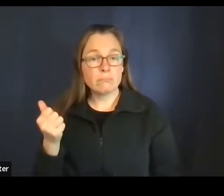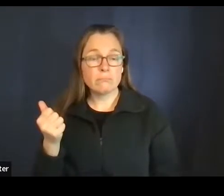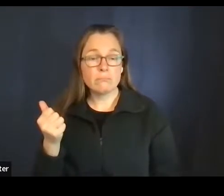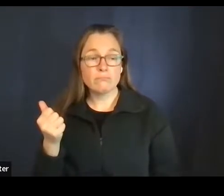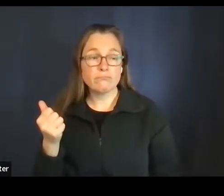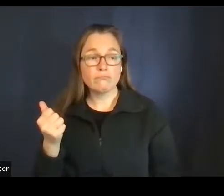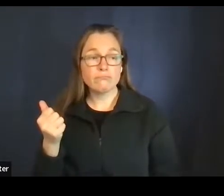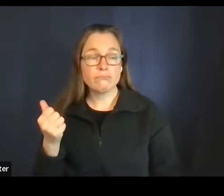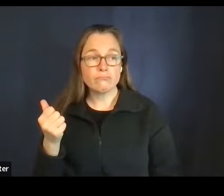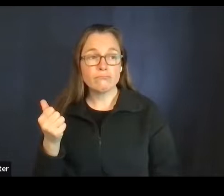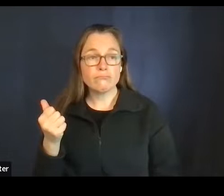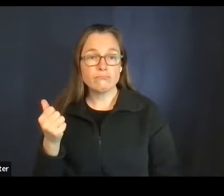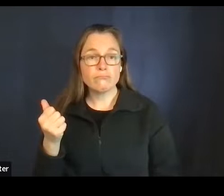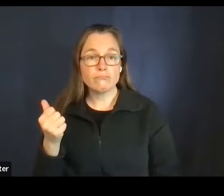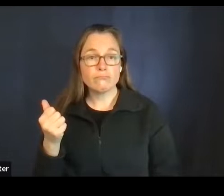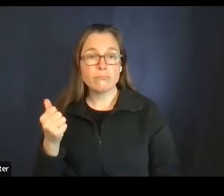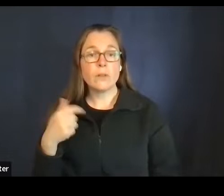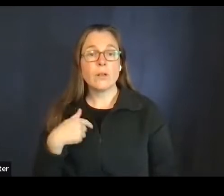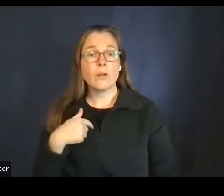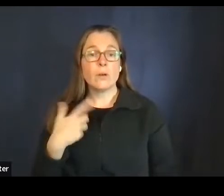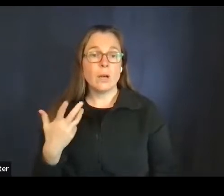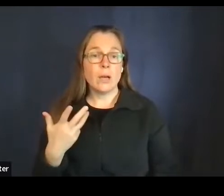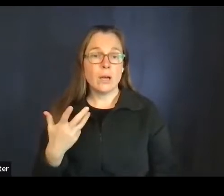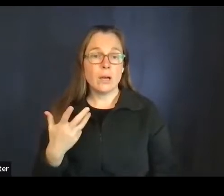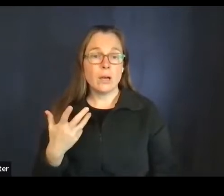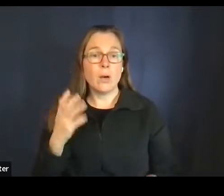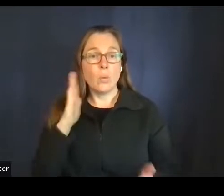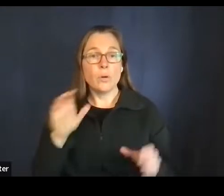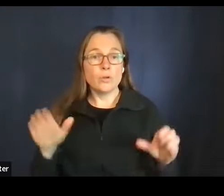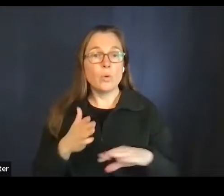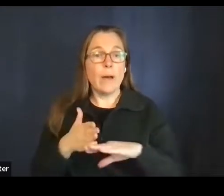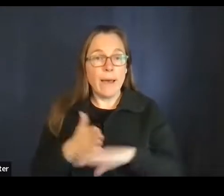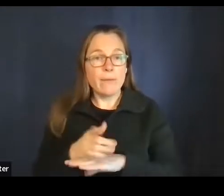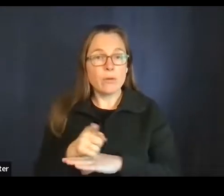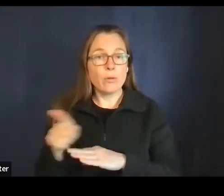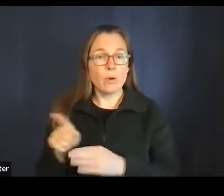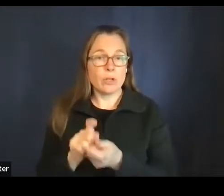we will be doing that follow those changes that are outlined in the charter.